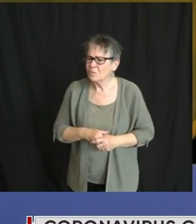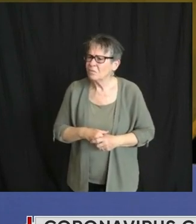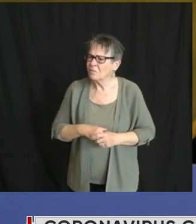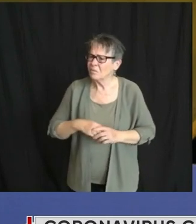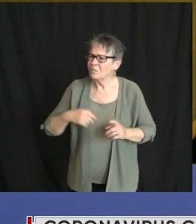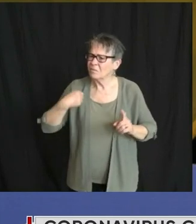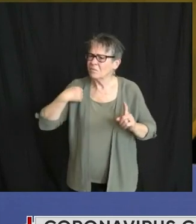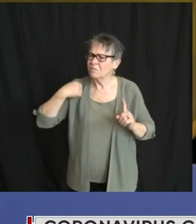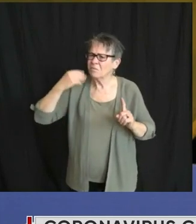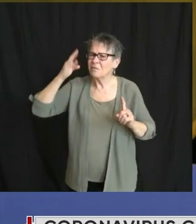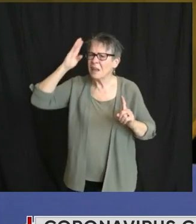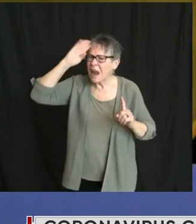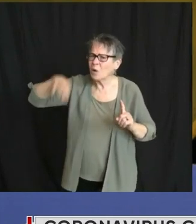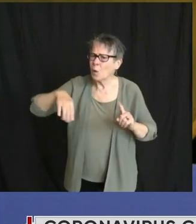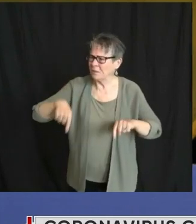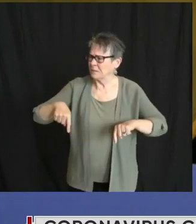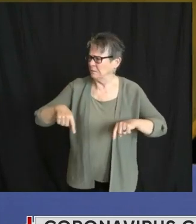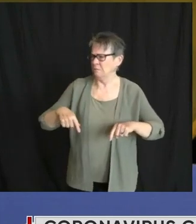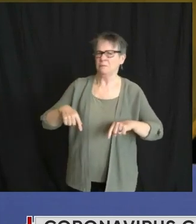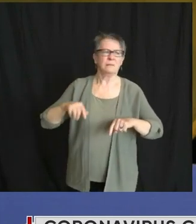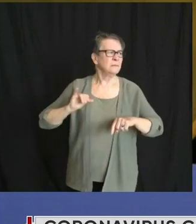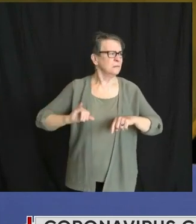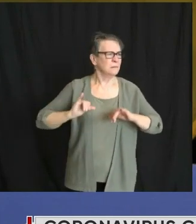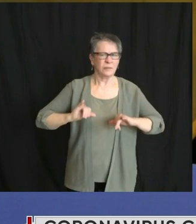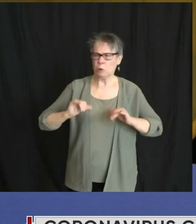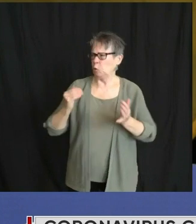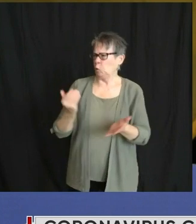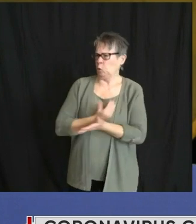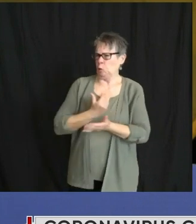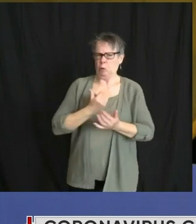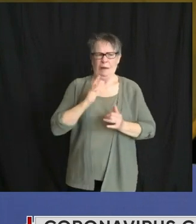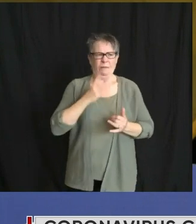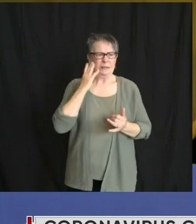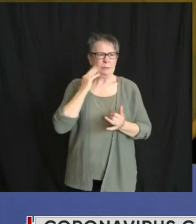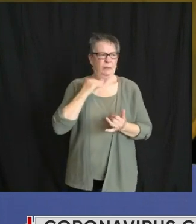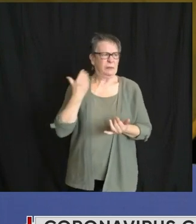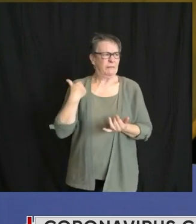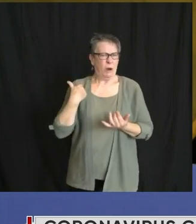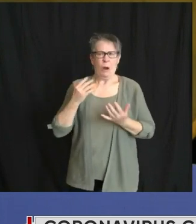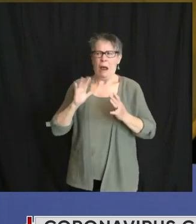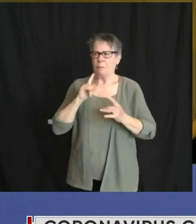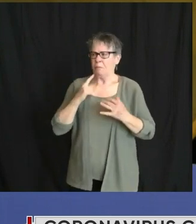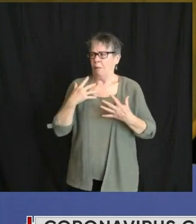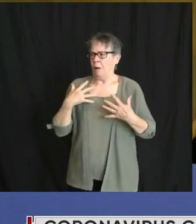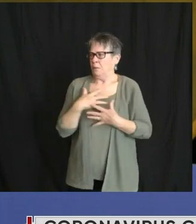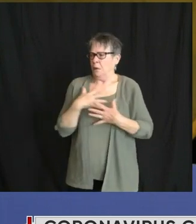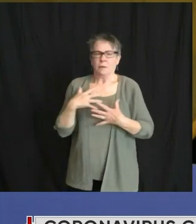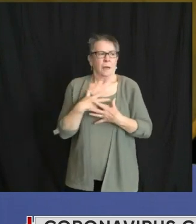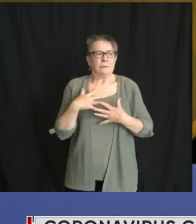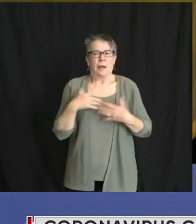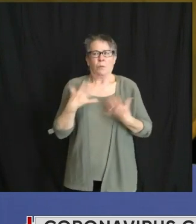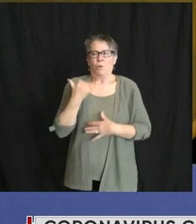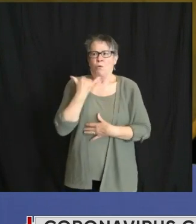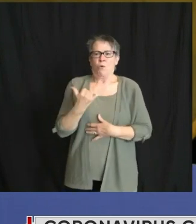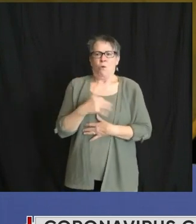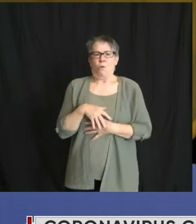YES, WE KNOW THIS IS AN UNPRECEDENTED PANDEMIC WE ARE FACED WITH AND I KNOW THAT PEOPLE MAY BE FEARFUL, WONDERING IF IT IS SAFE TO GO